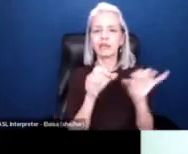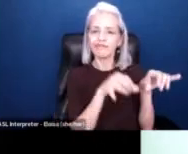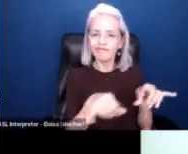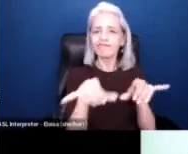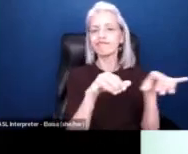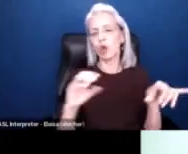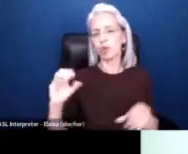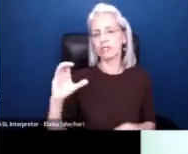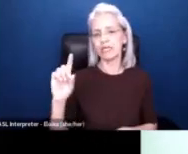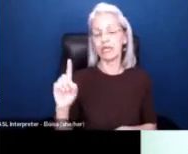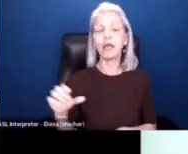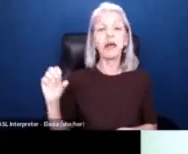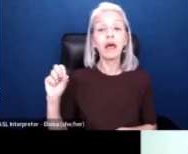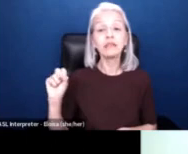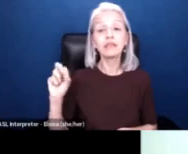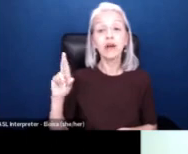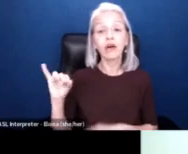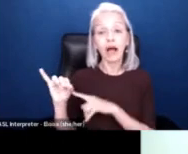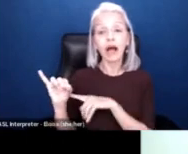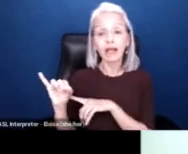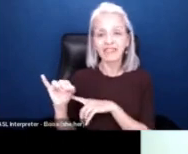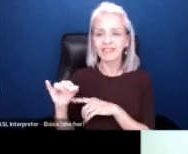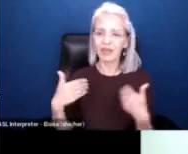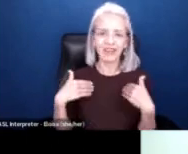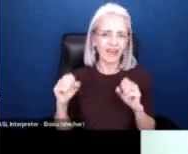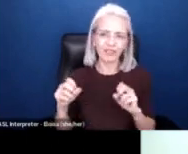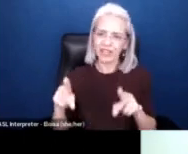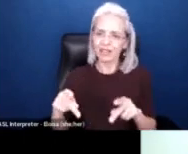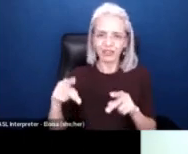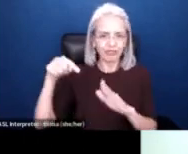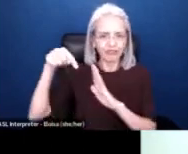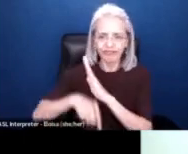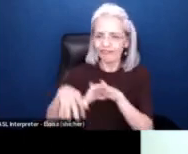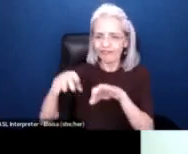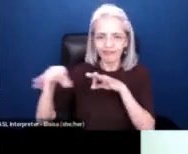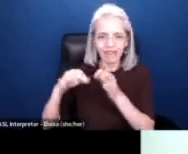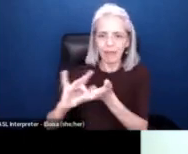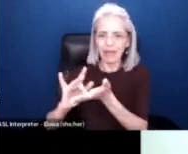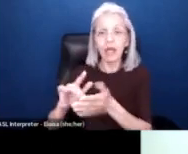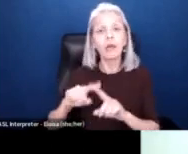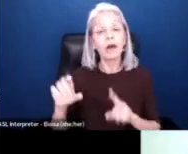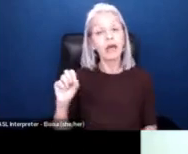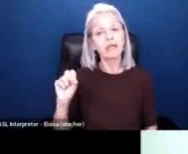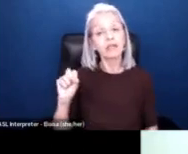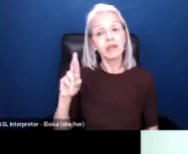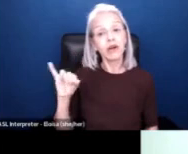actually SSRIs, we, you know, sort of didn't have a chance to go deeply into the medication specifically, but SSRIs are great. And TBI for a number of